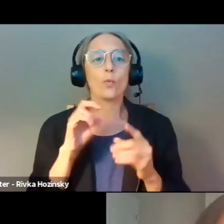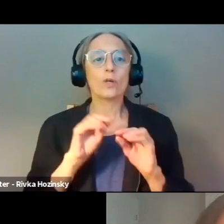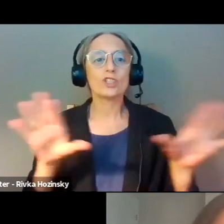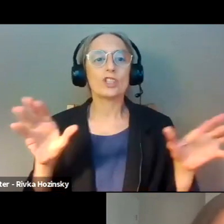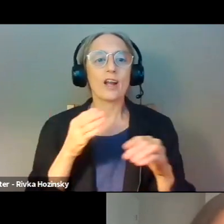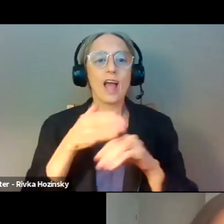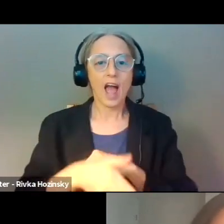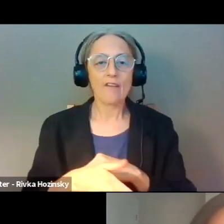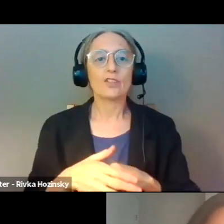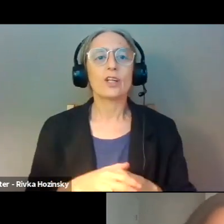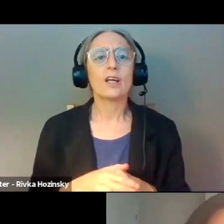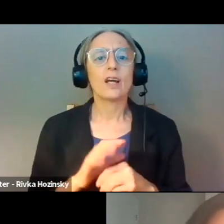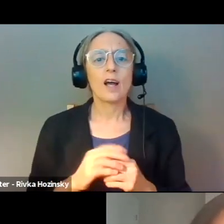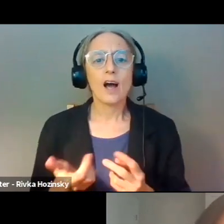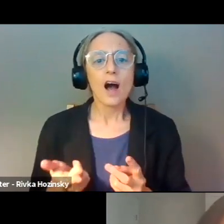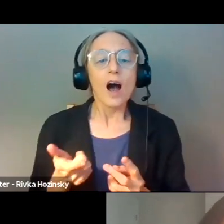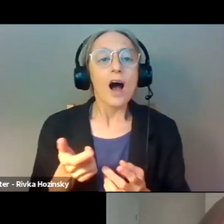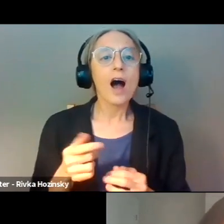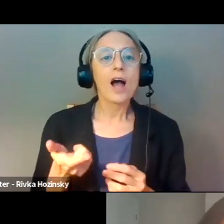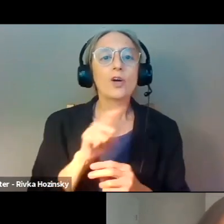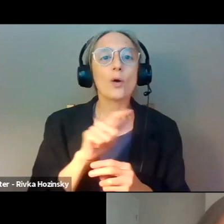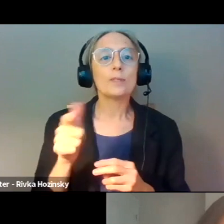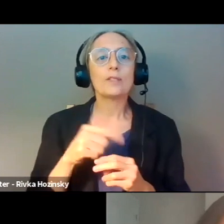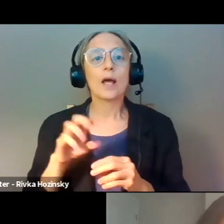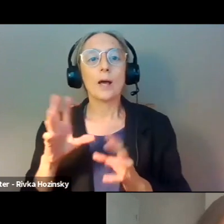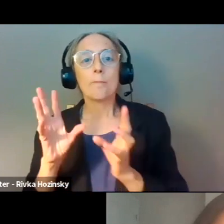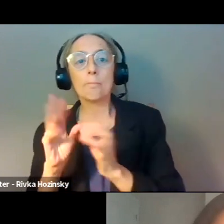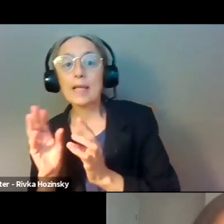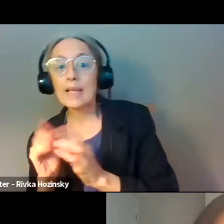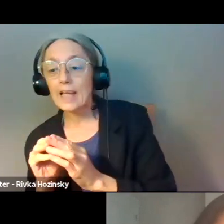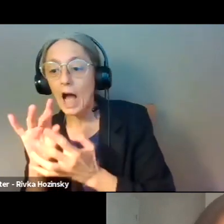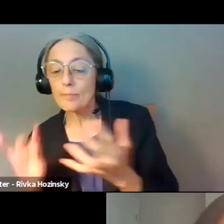And I go between showing you meeting and webinar option and you know,